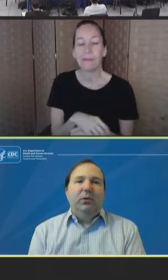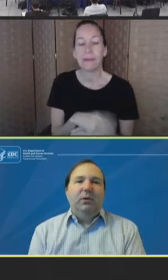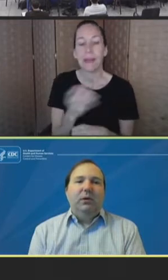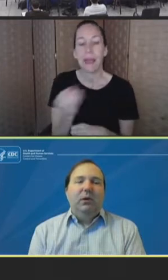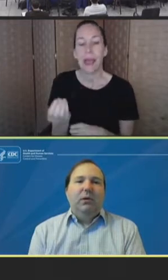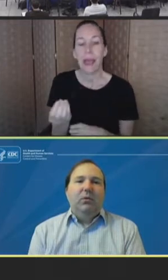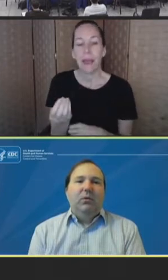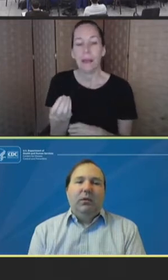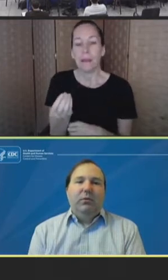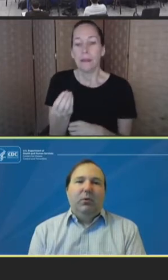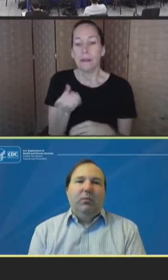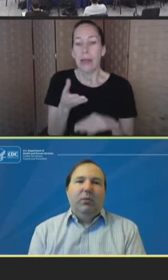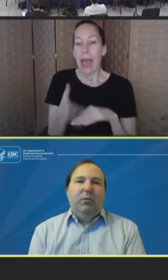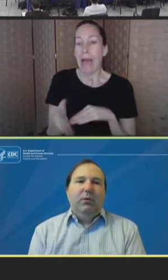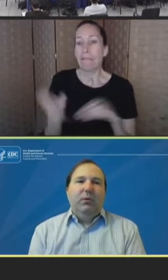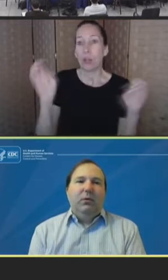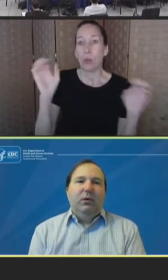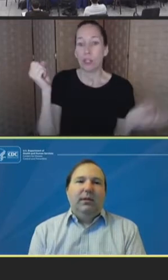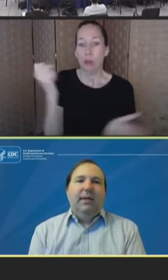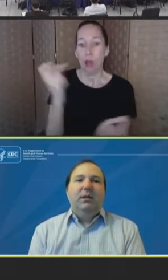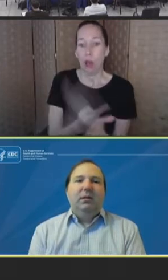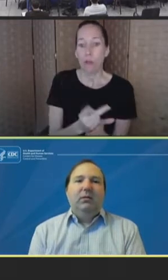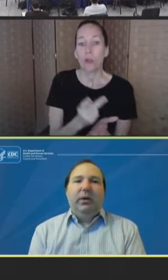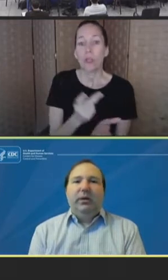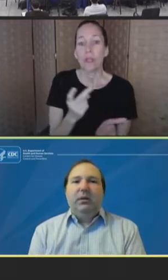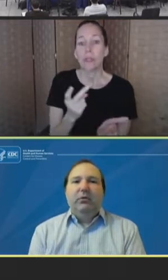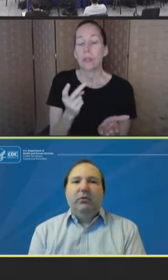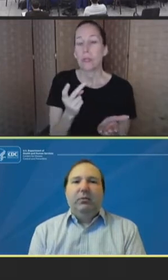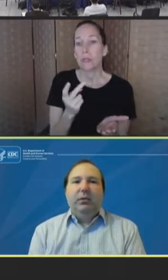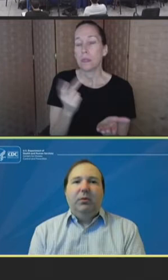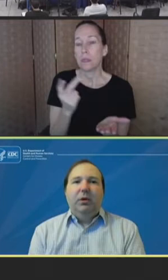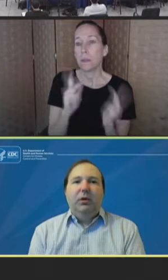reports were then reporting people who were attempting to get the vaccine intradermally, but,